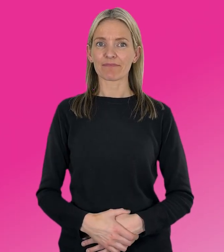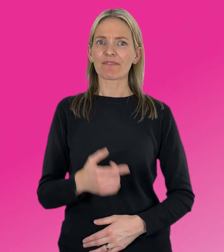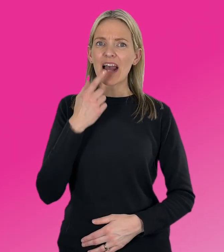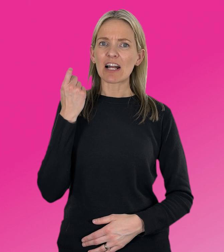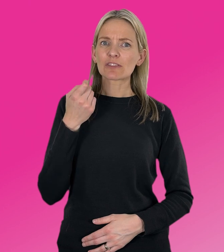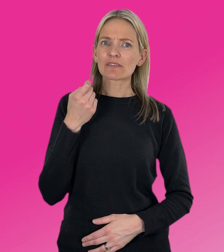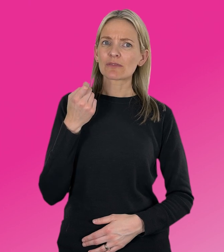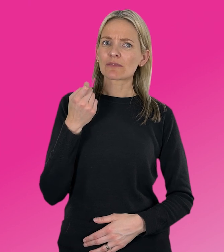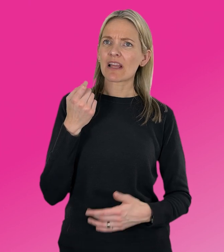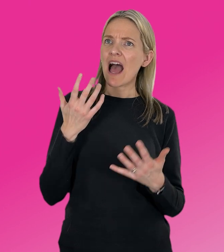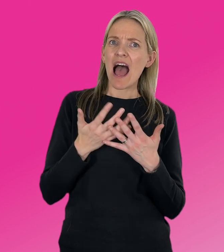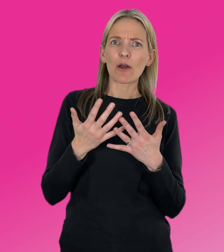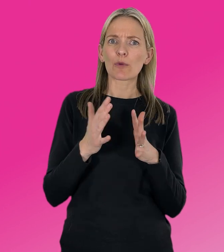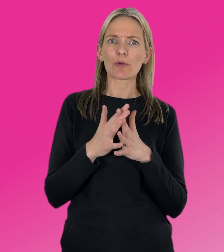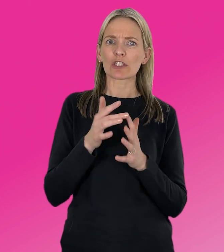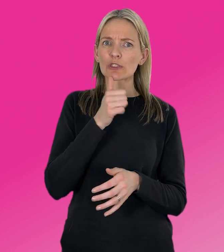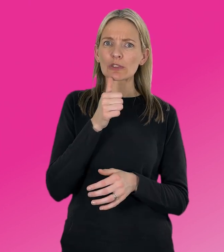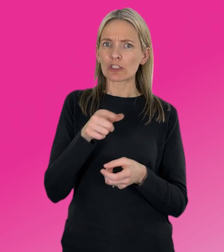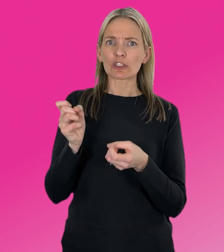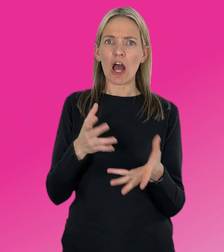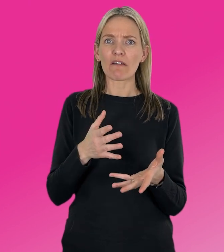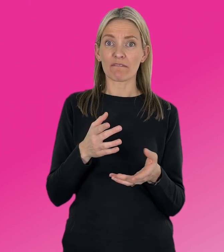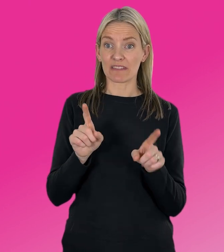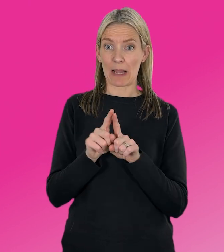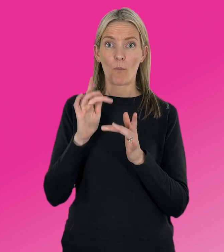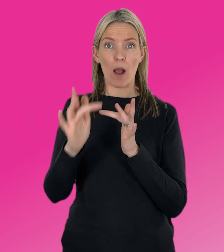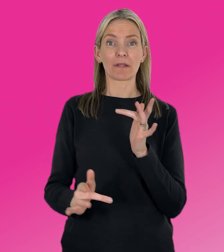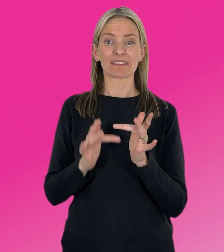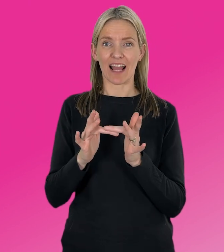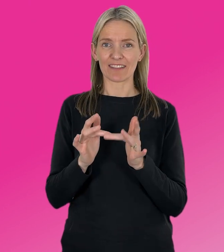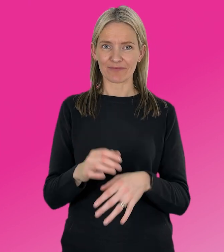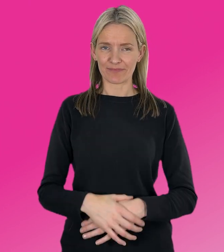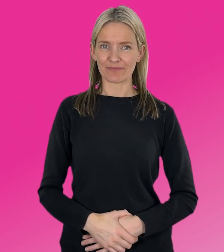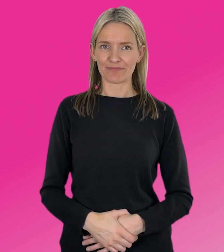Find out if you can use this service on the same webpage.